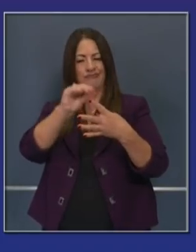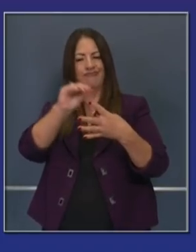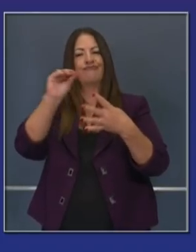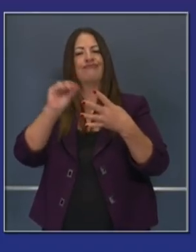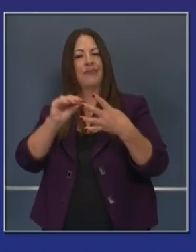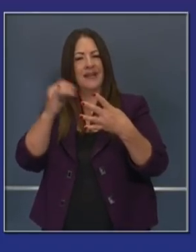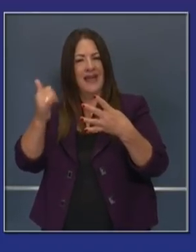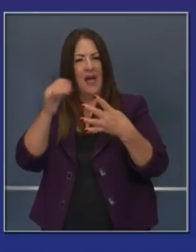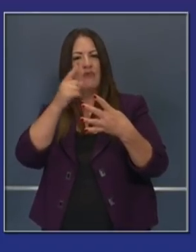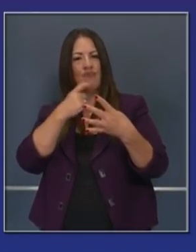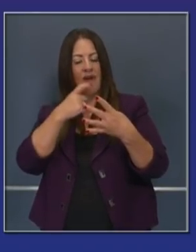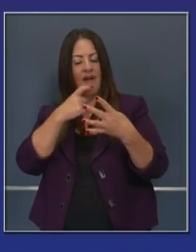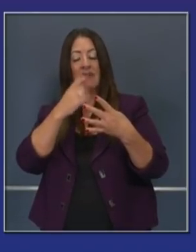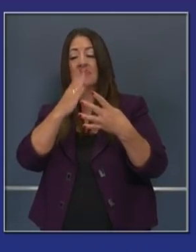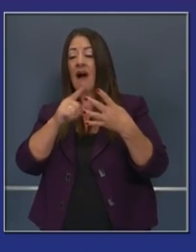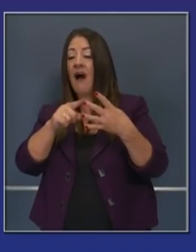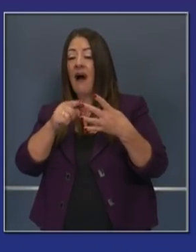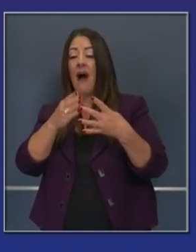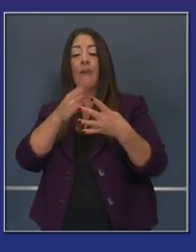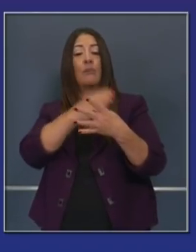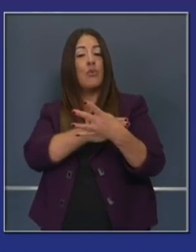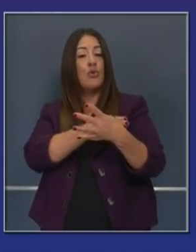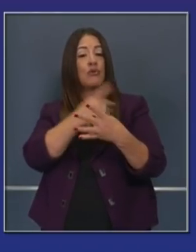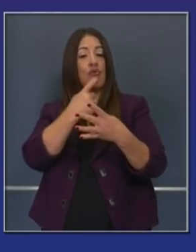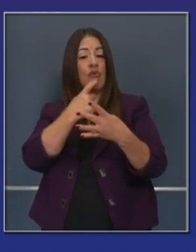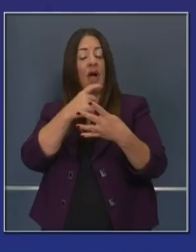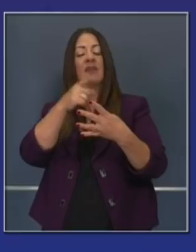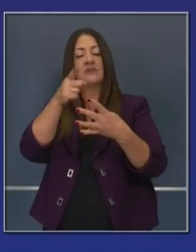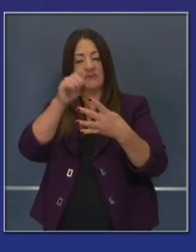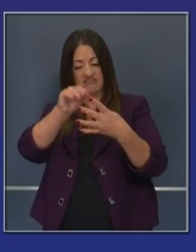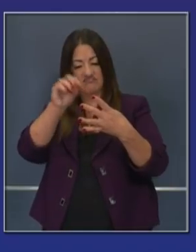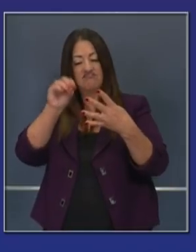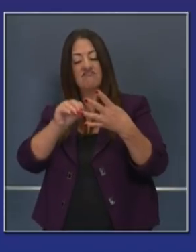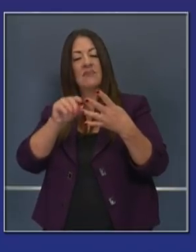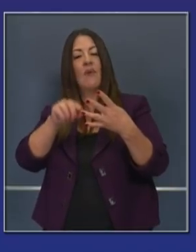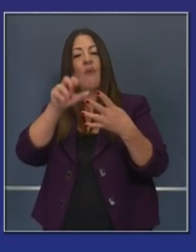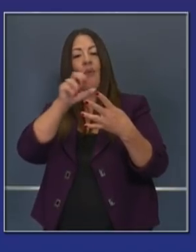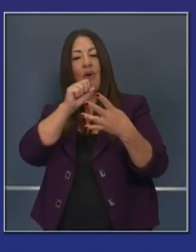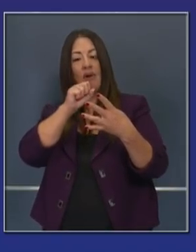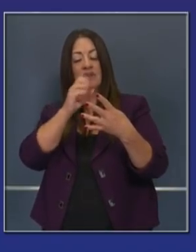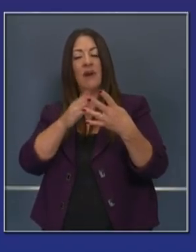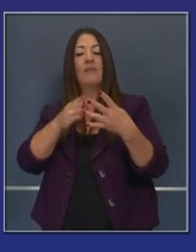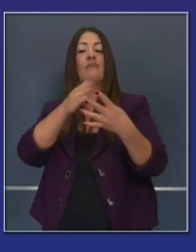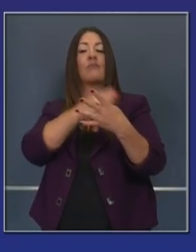SEVEN COUNTIES MOVING THROUGH. EITHER INTO RED, ORANGE OR NOW EVEN INTO YELLOW.